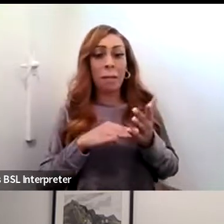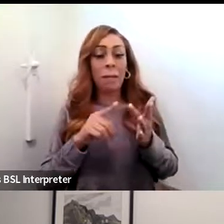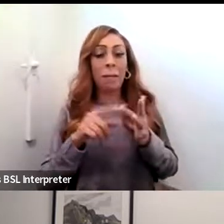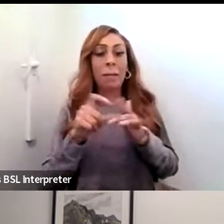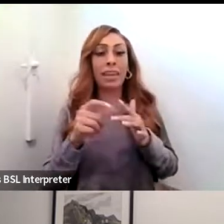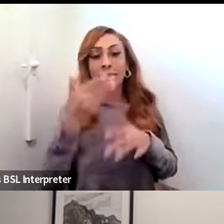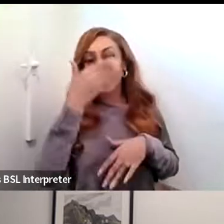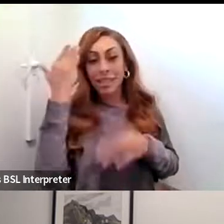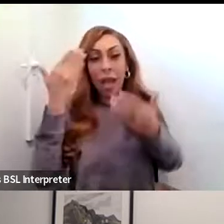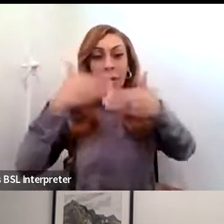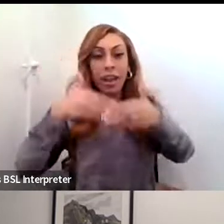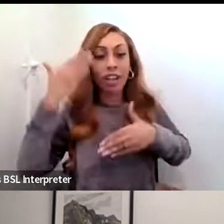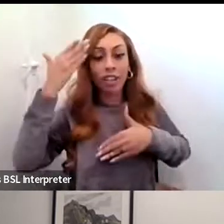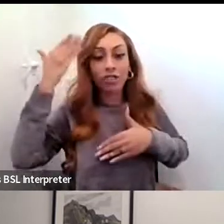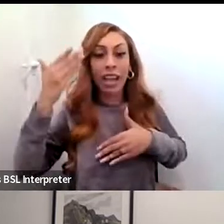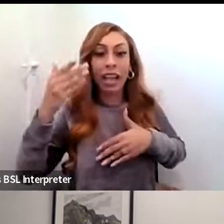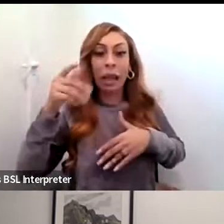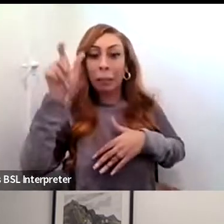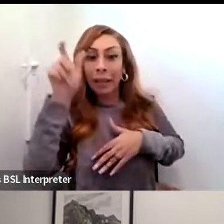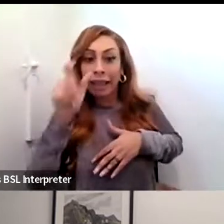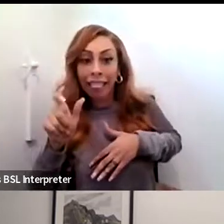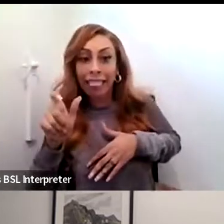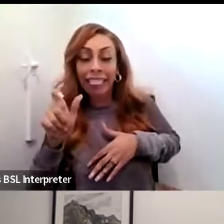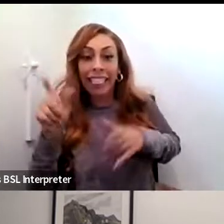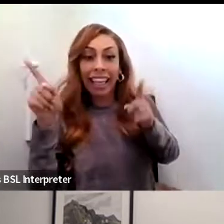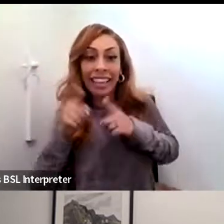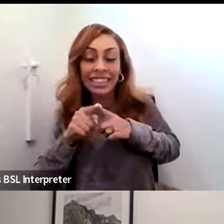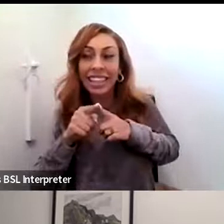there was someone from India explaining to someone in Brazil what was happening, and sharing links to other stuff,